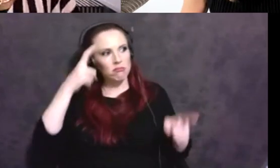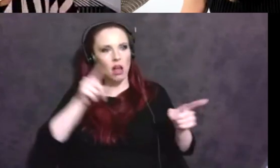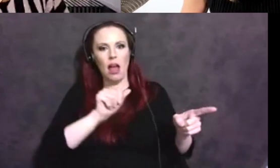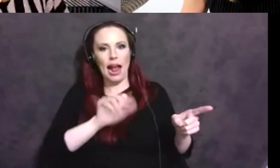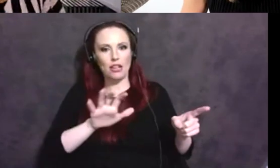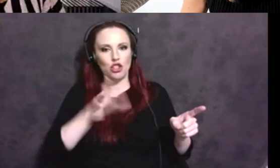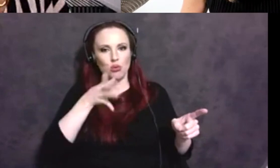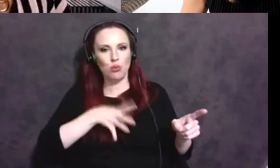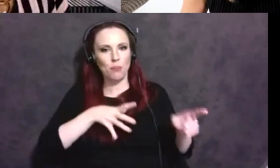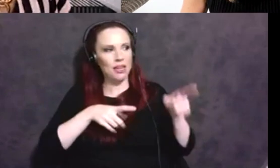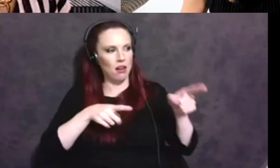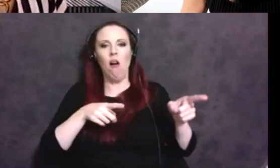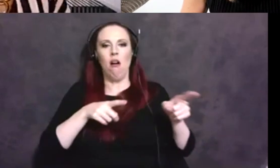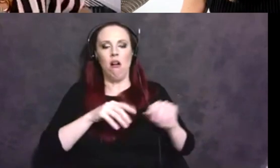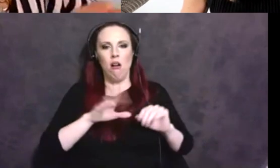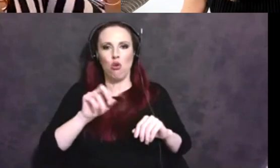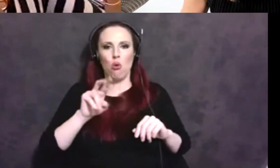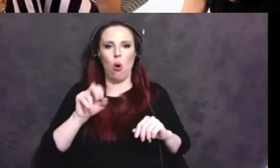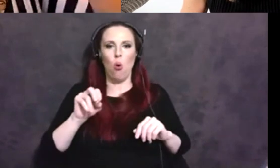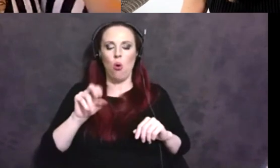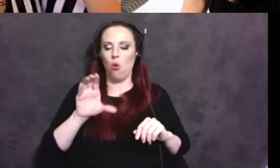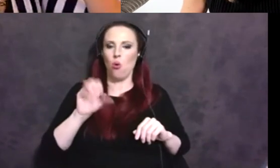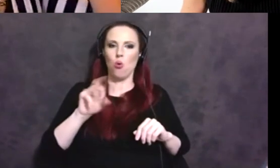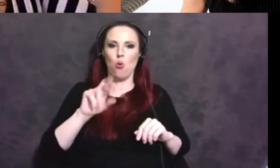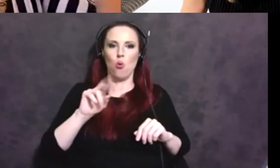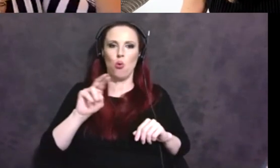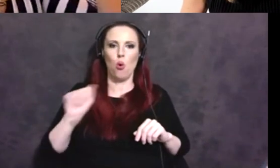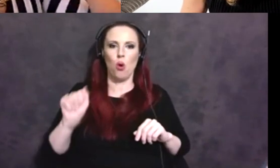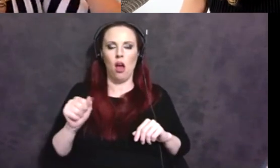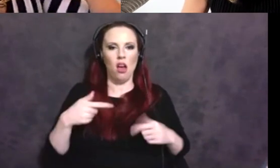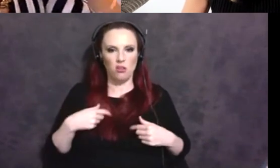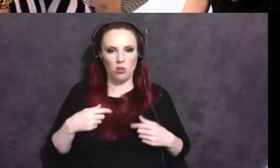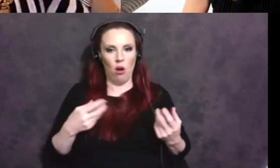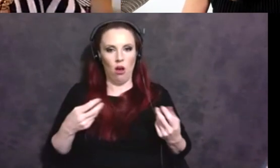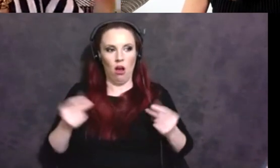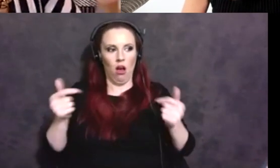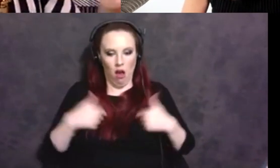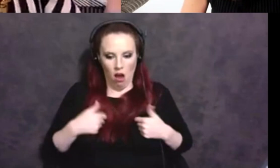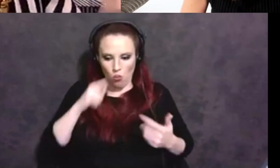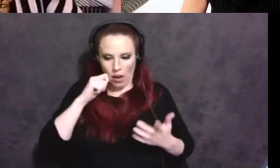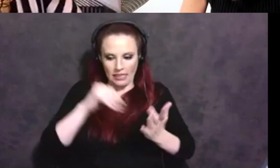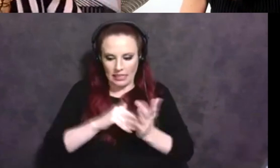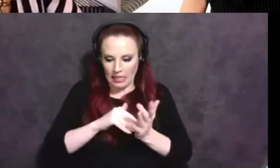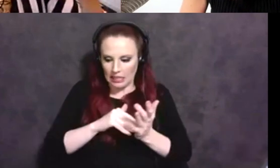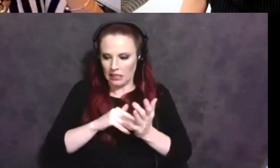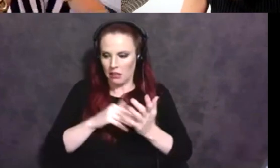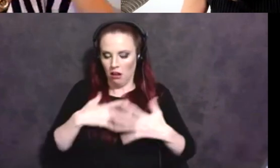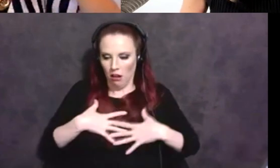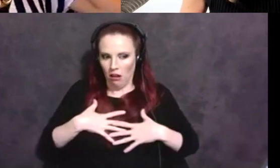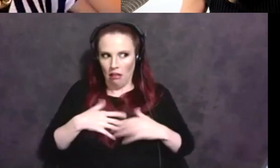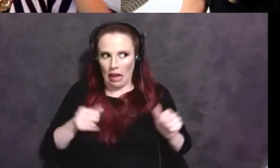to do to interrupt them and blah, blah, blah. And I have a moment and I am like oh, my gosh,